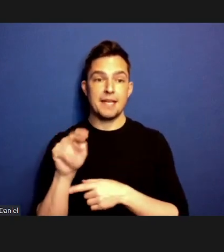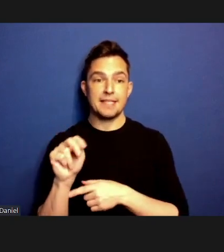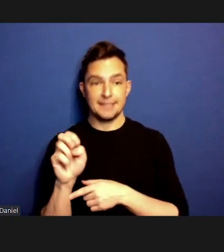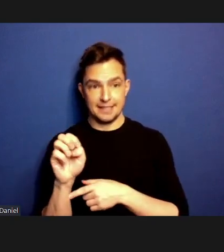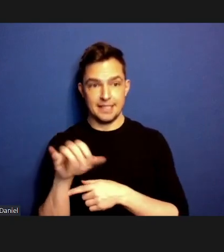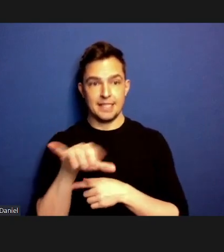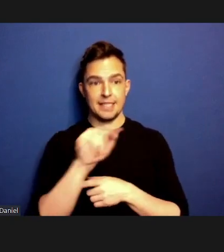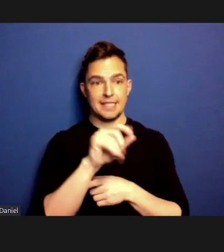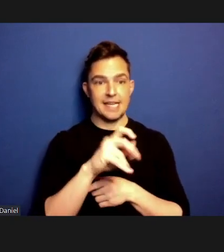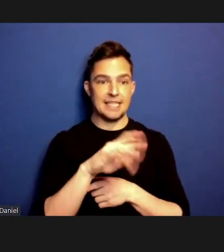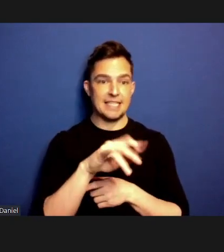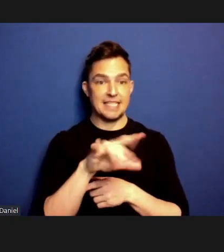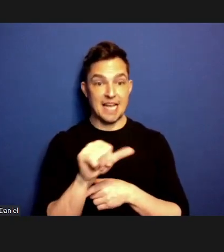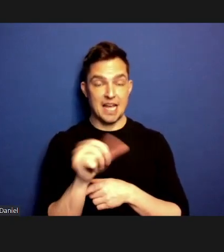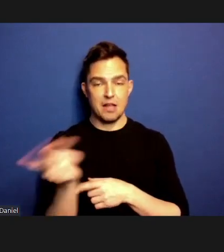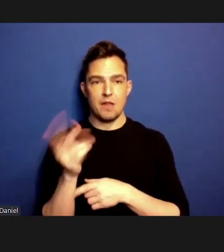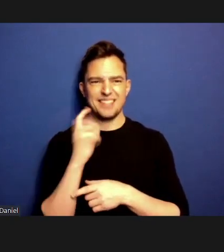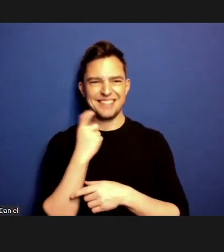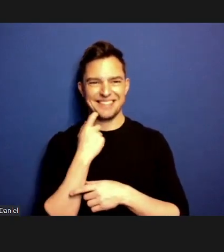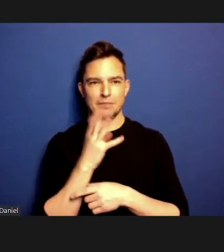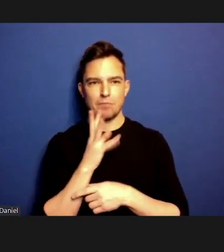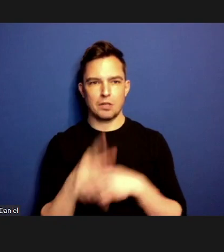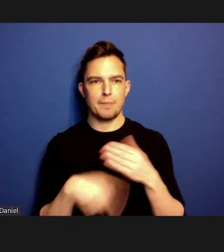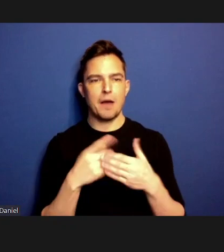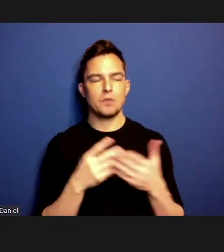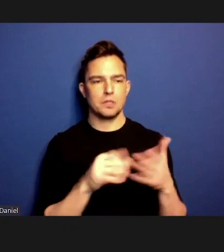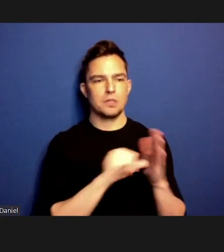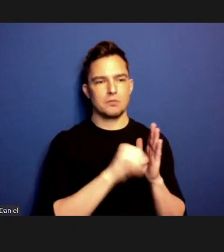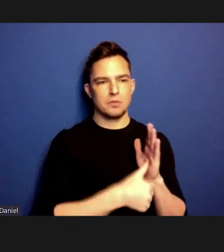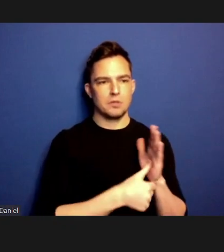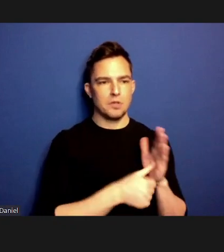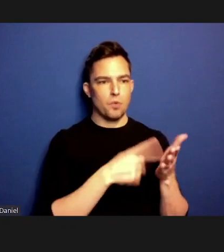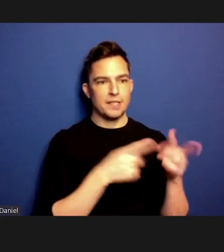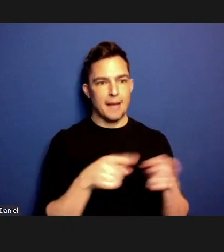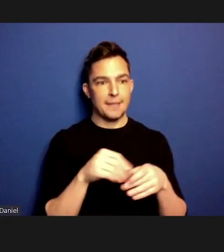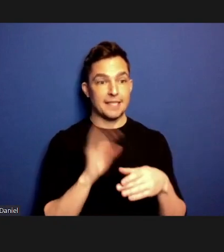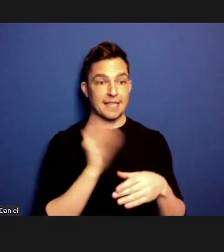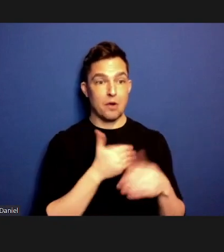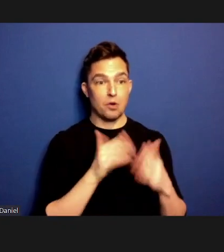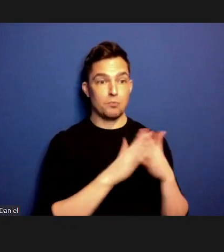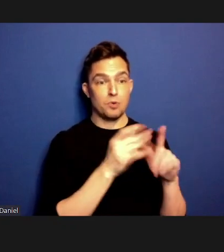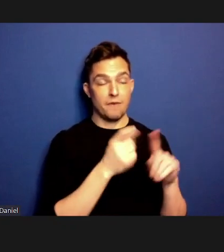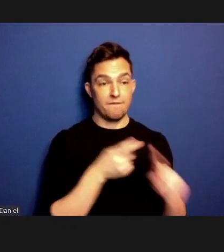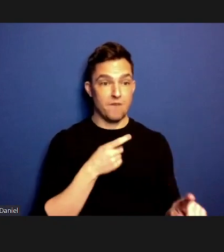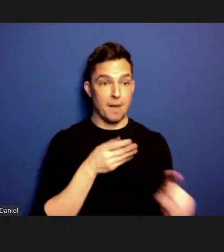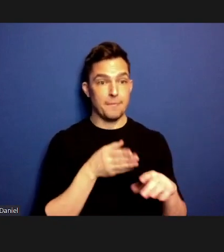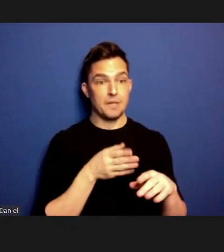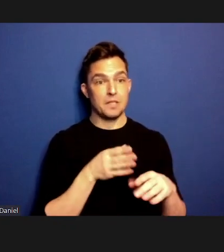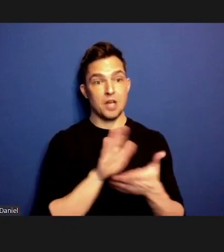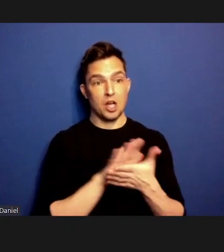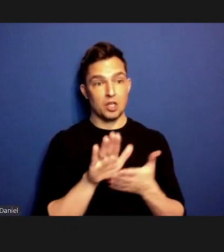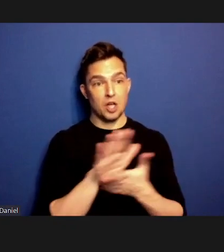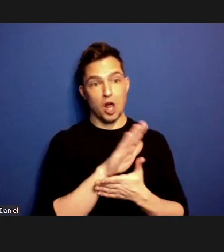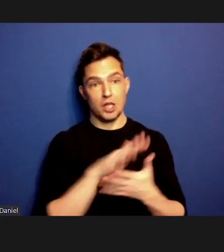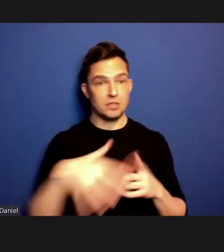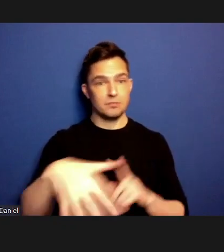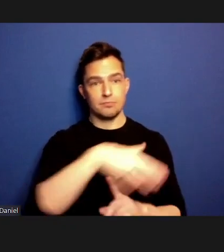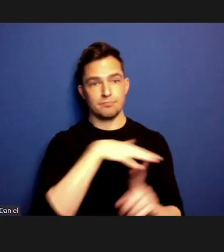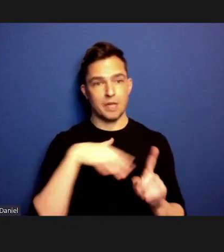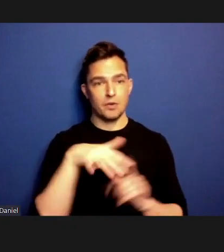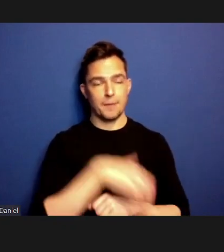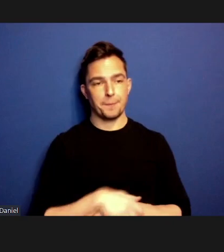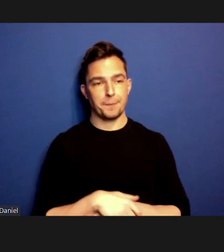spoke about in terms of what's happening in our communities from a post-secondary space.